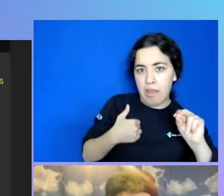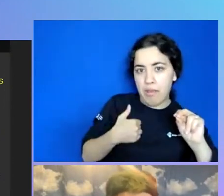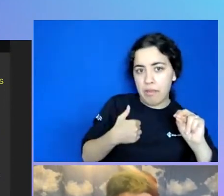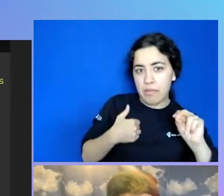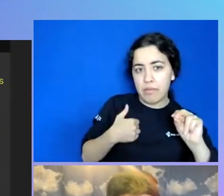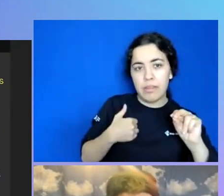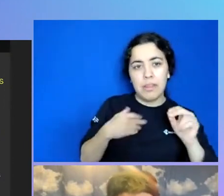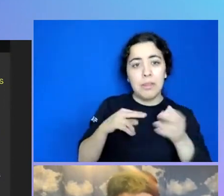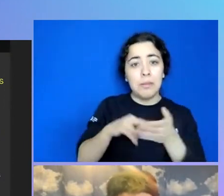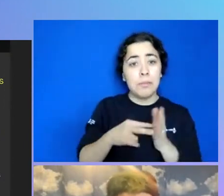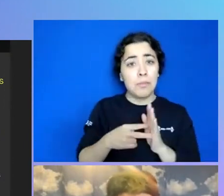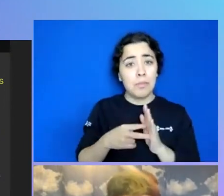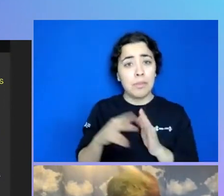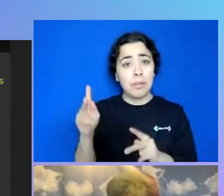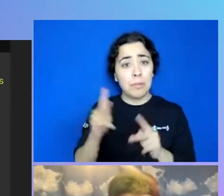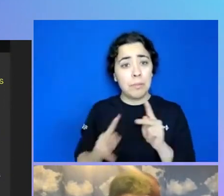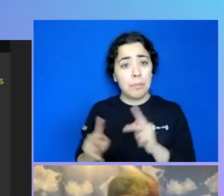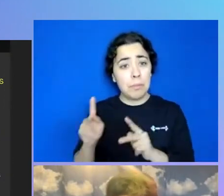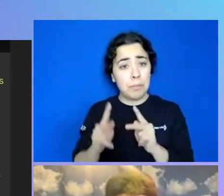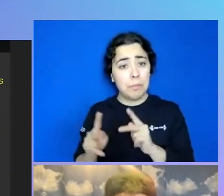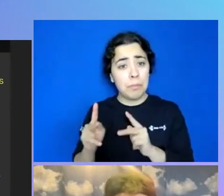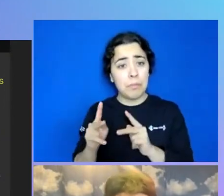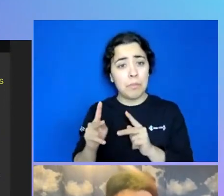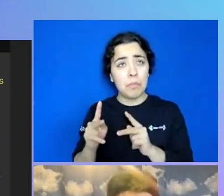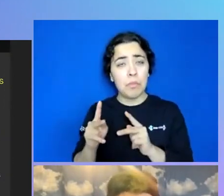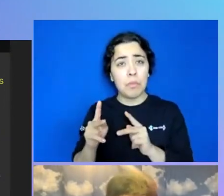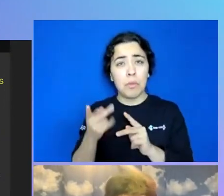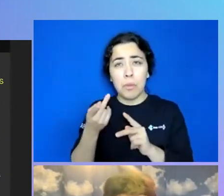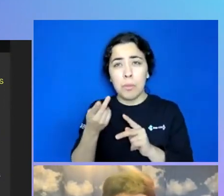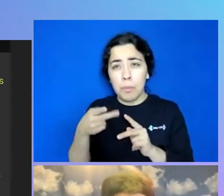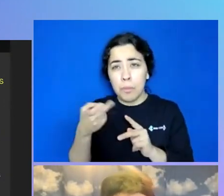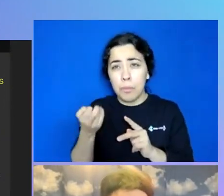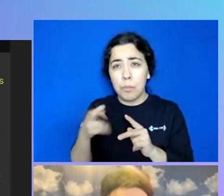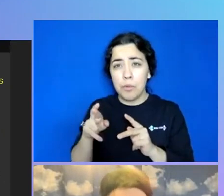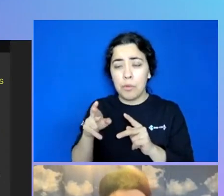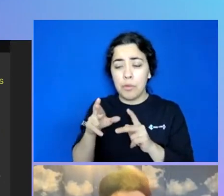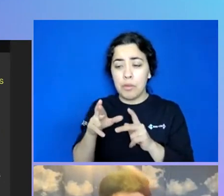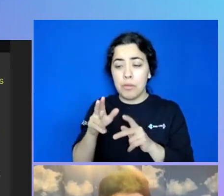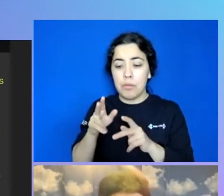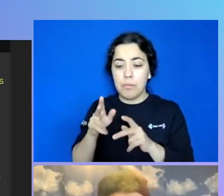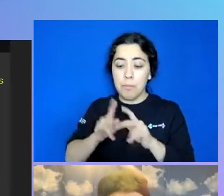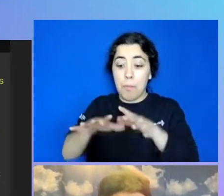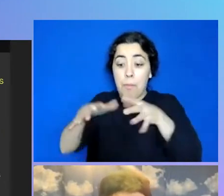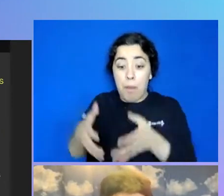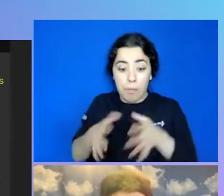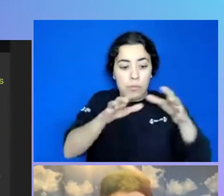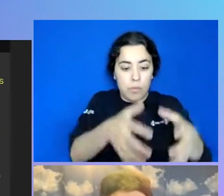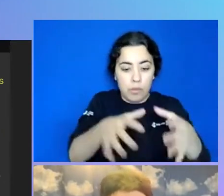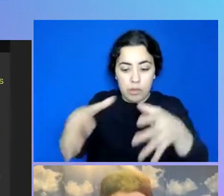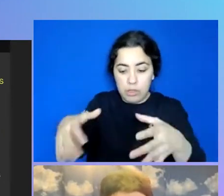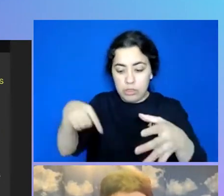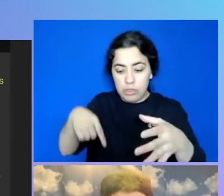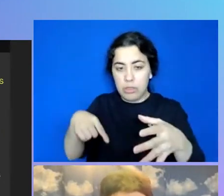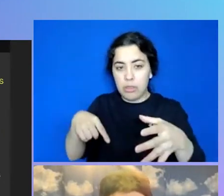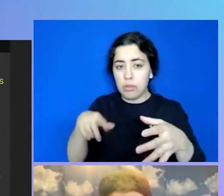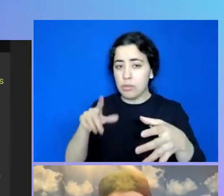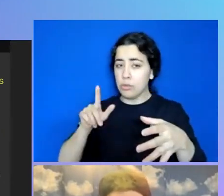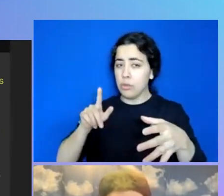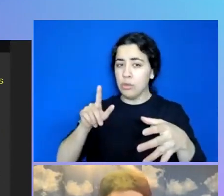disabled per population that have disclosed it. Then most